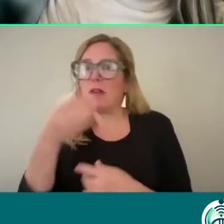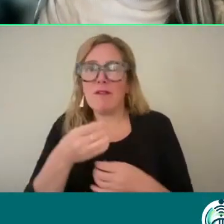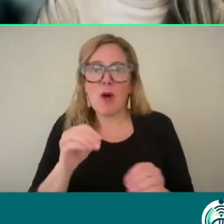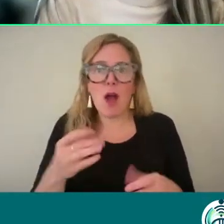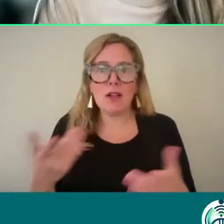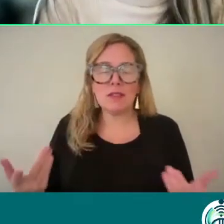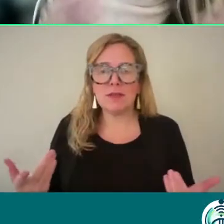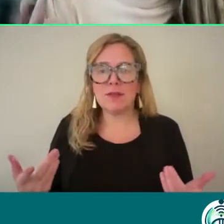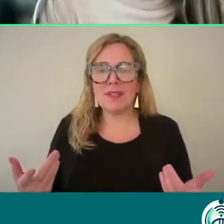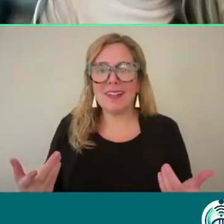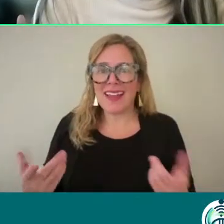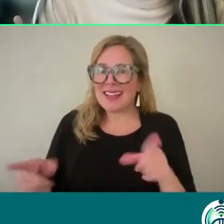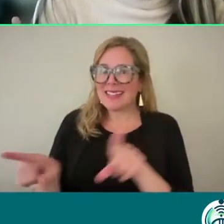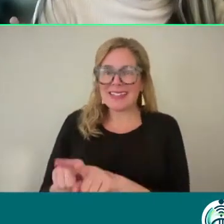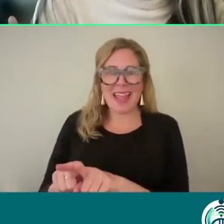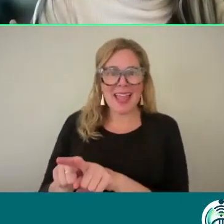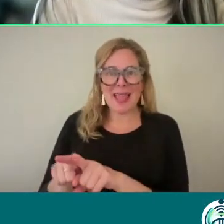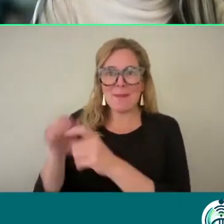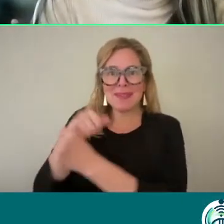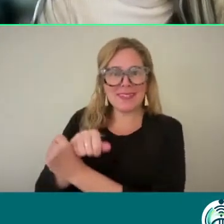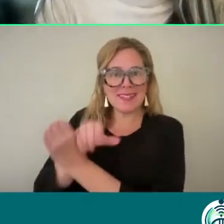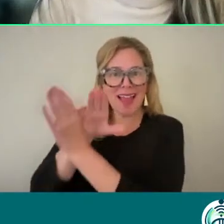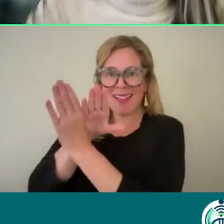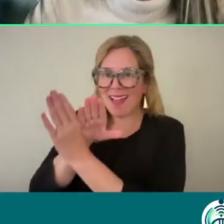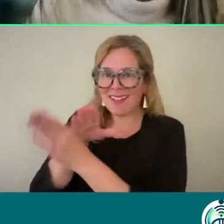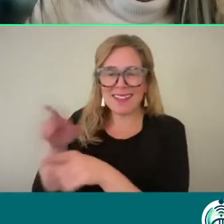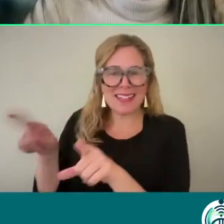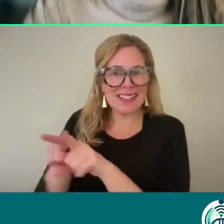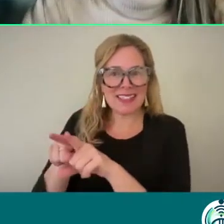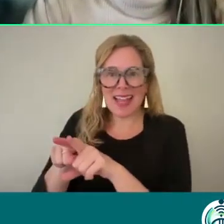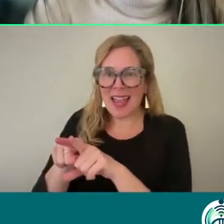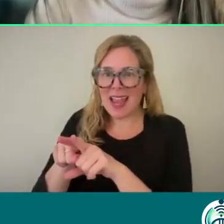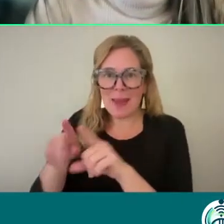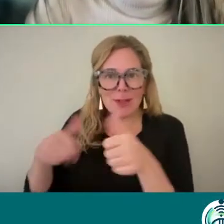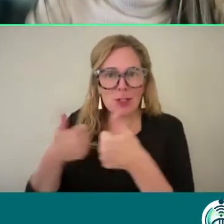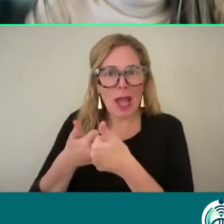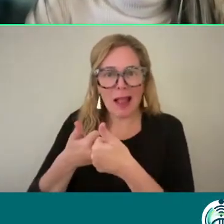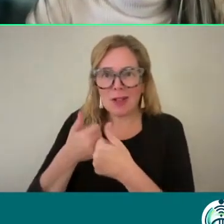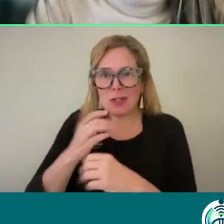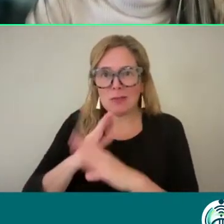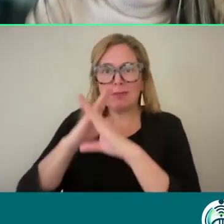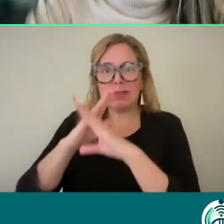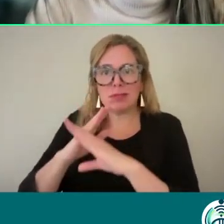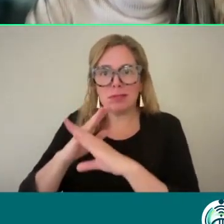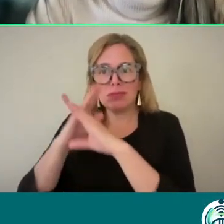in-person challenges like that as well. I might have challenges with digital literacy. I might